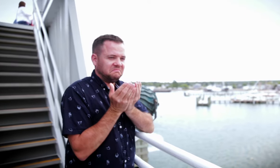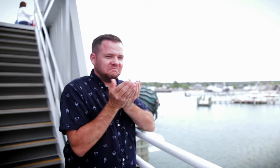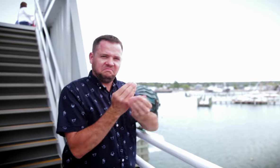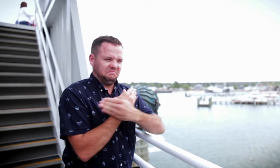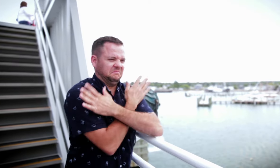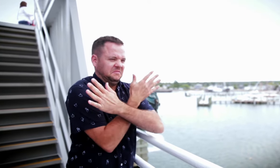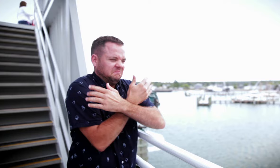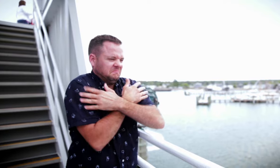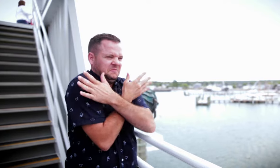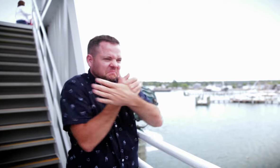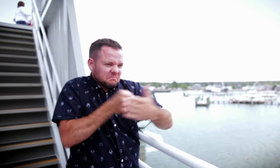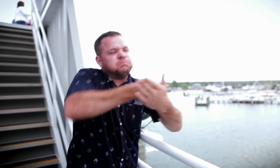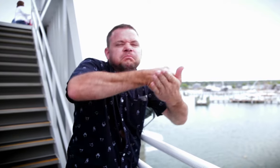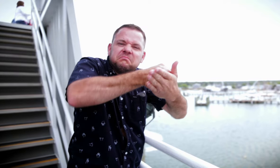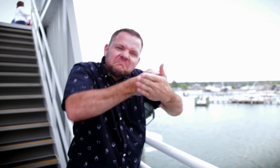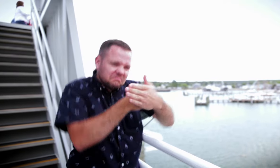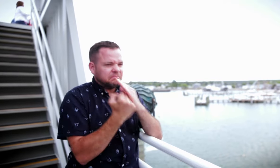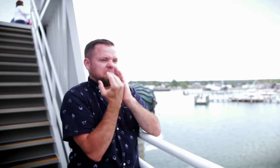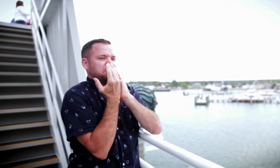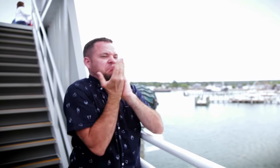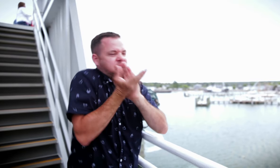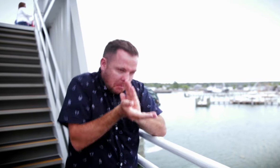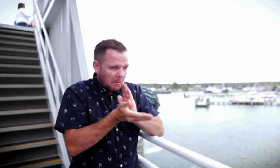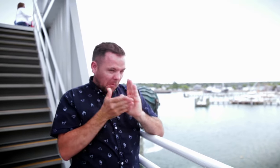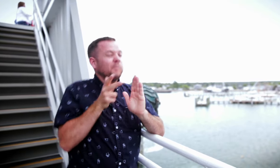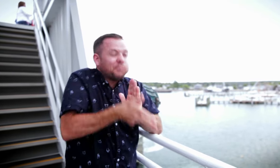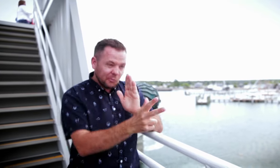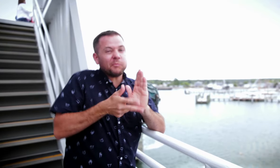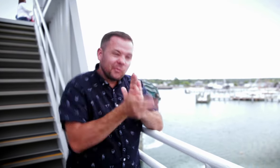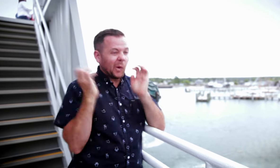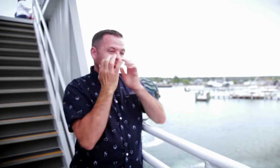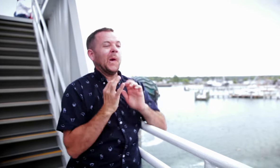The boat splashes into the docks, and the door spills open.